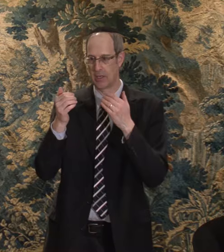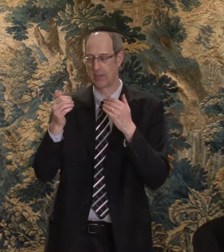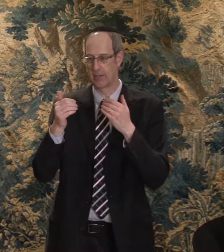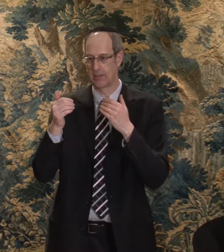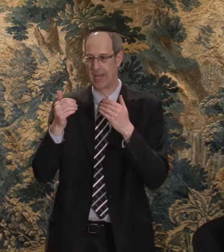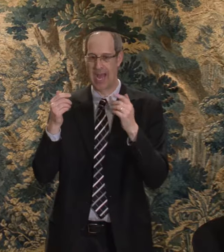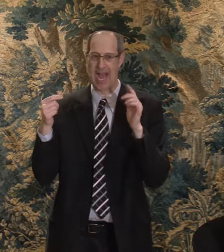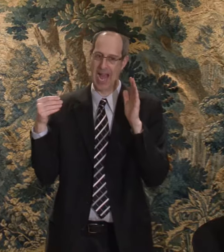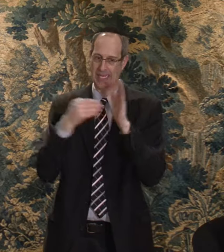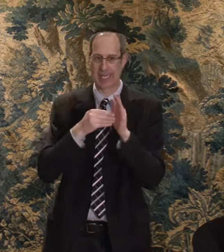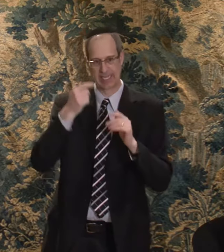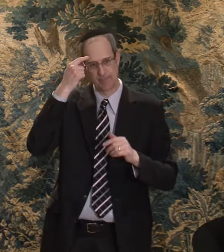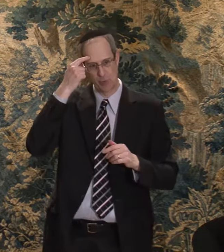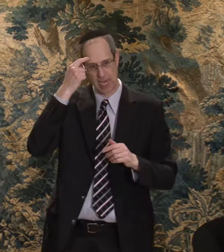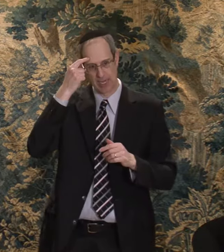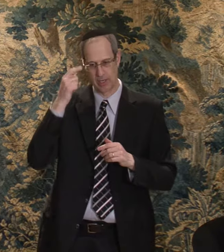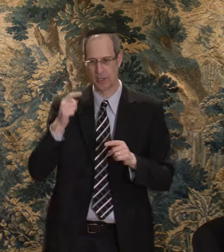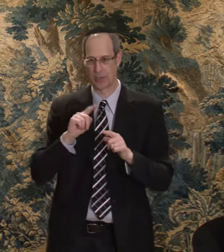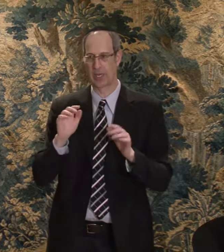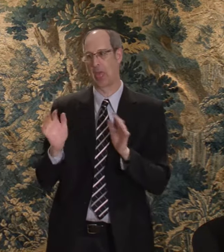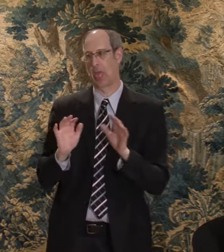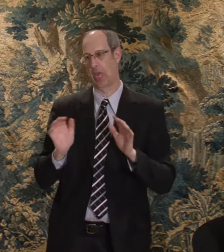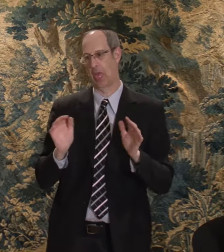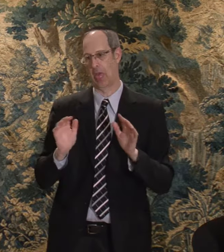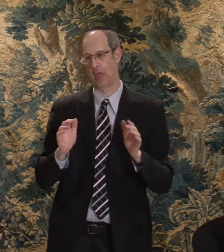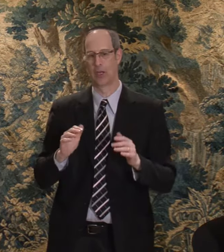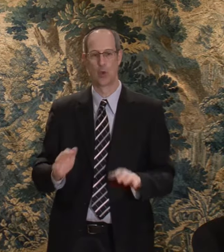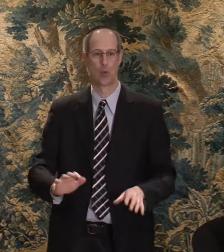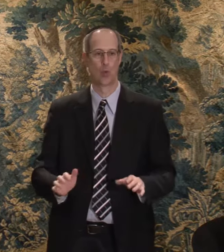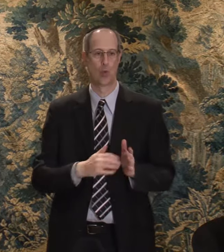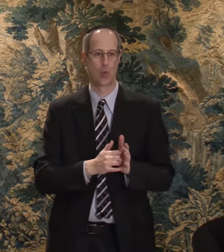so violently and it made him so weak but his head was always there as brain was